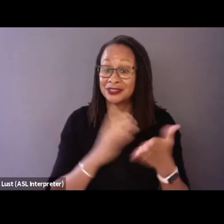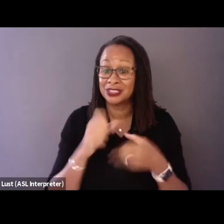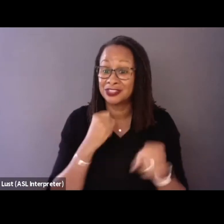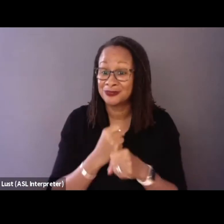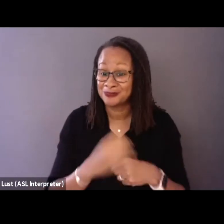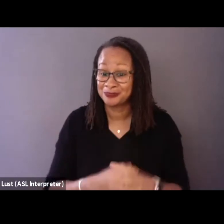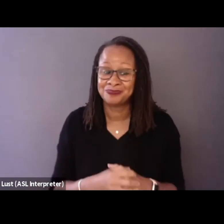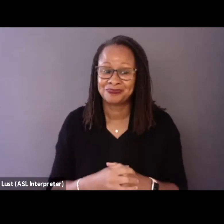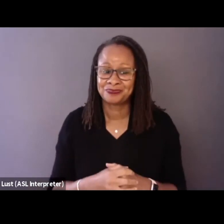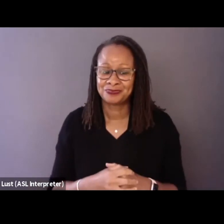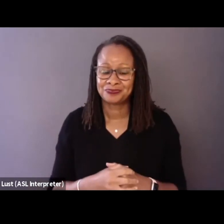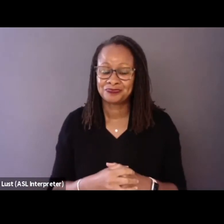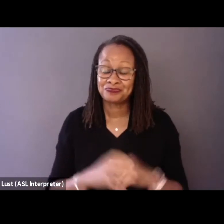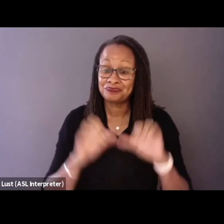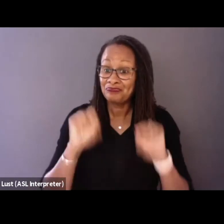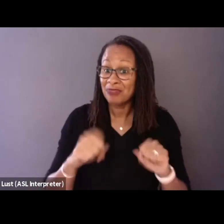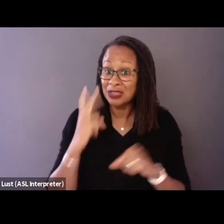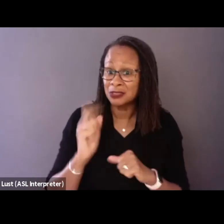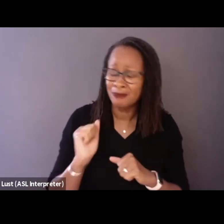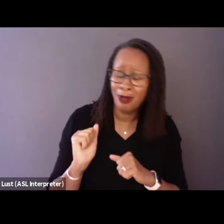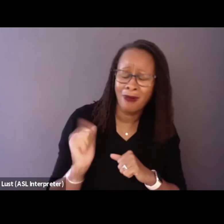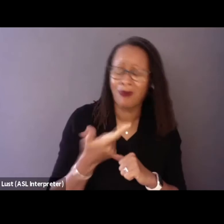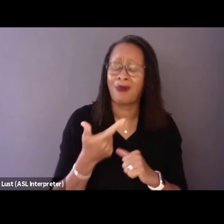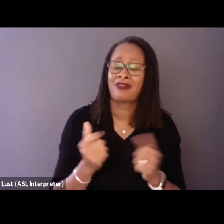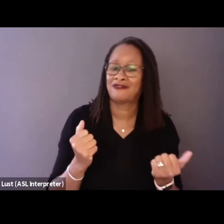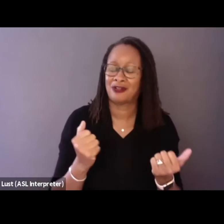And you can see all of our upcoming screenings at